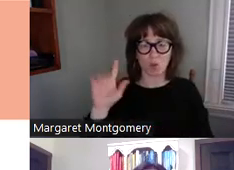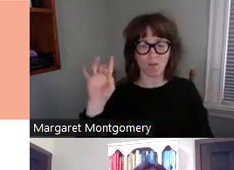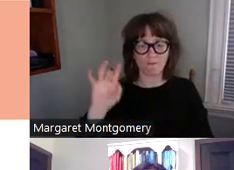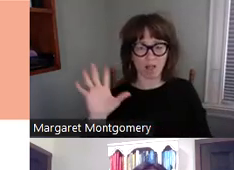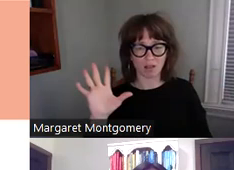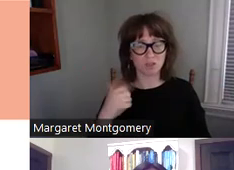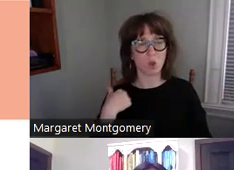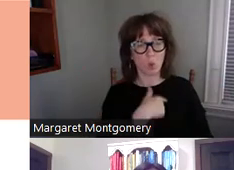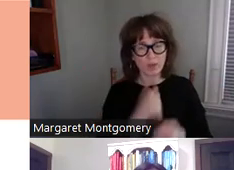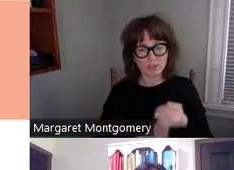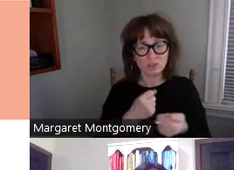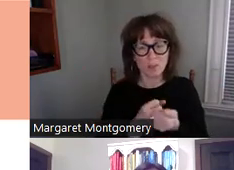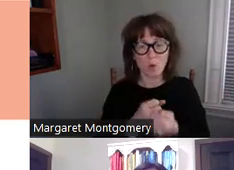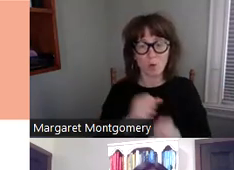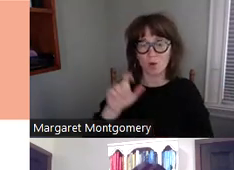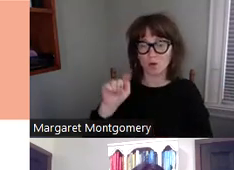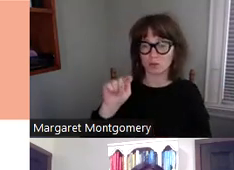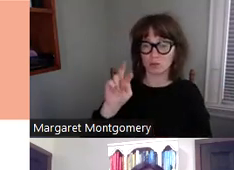with the 12:04:56 same fever that we support like self.